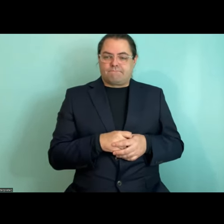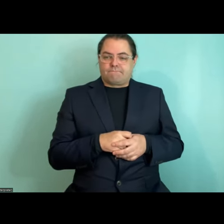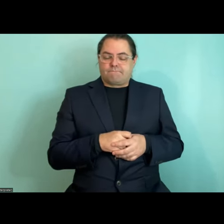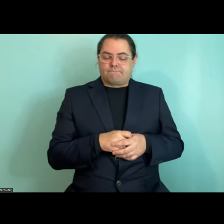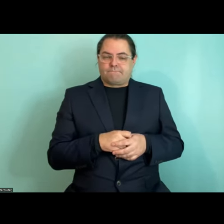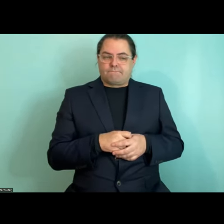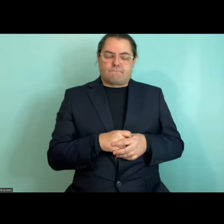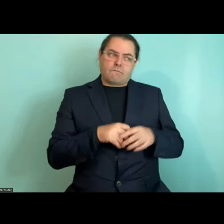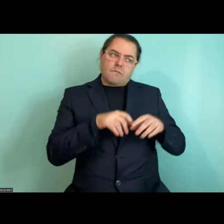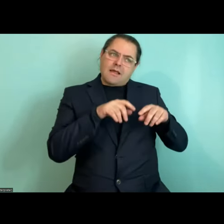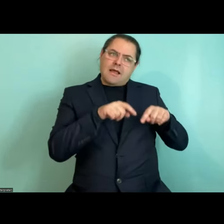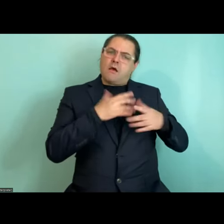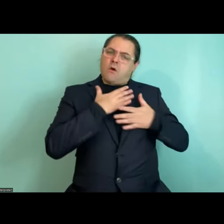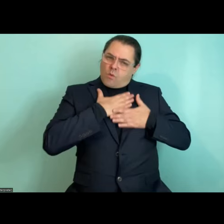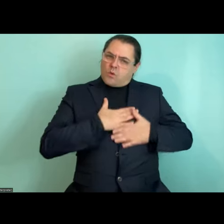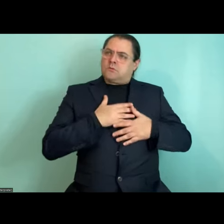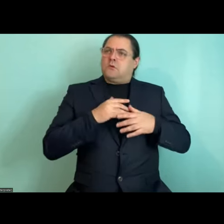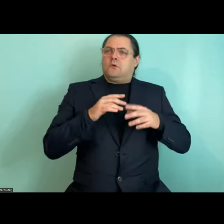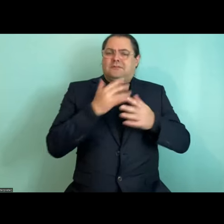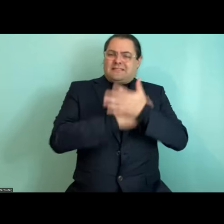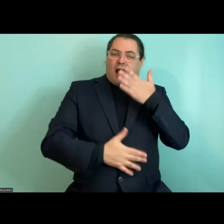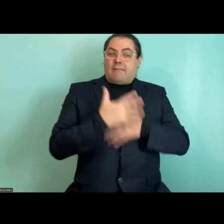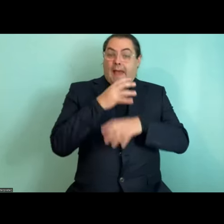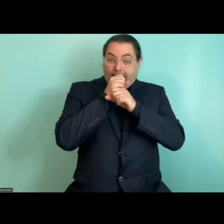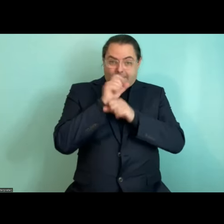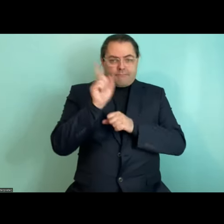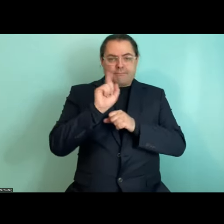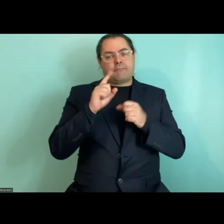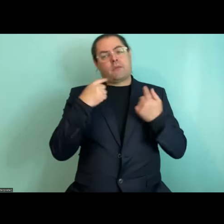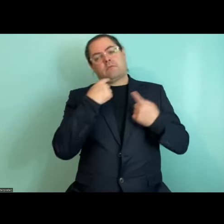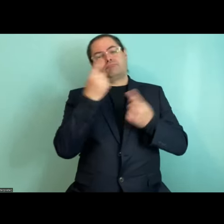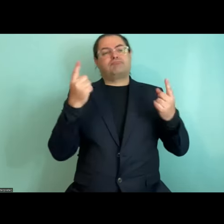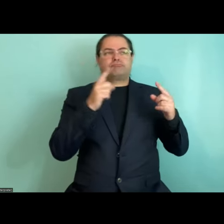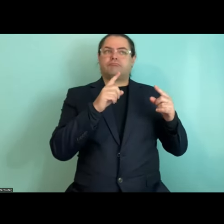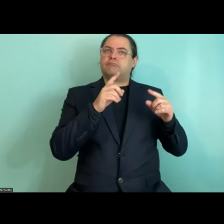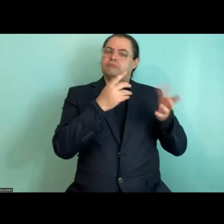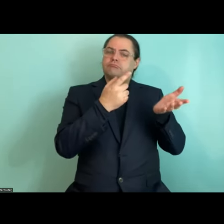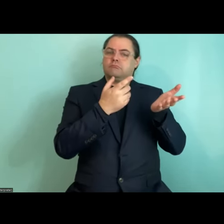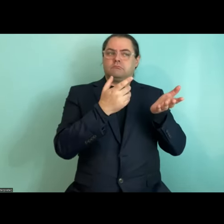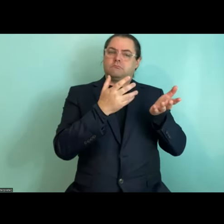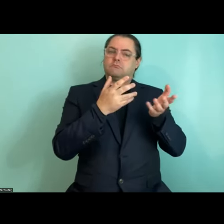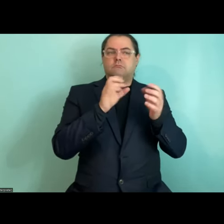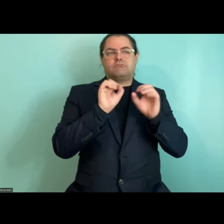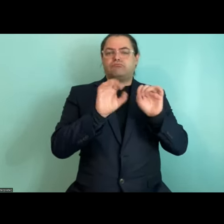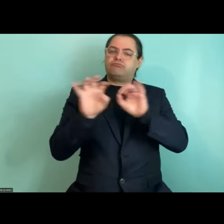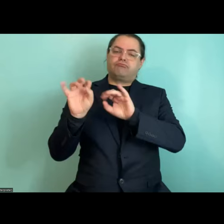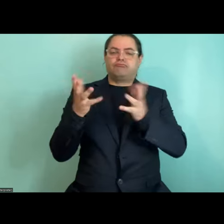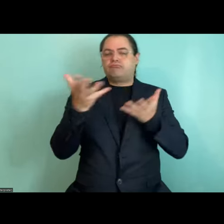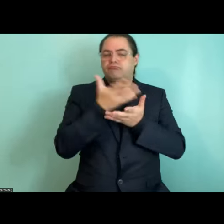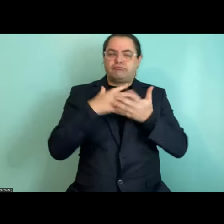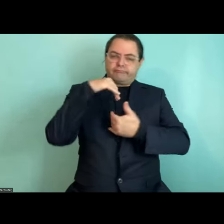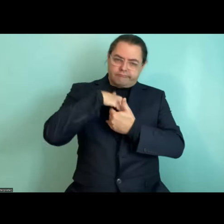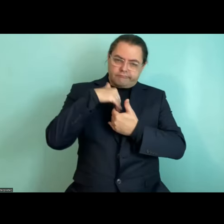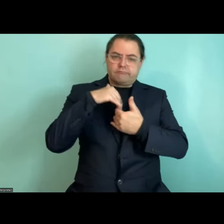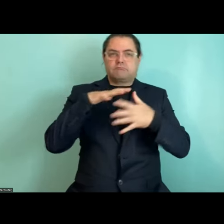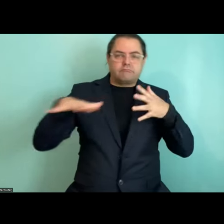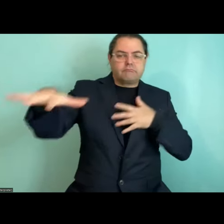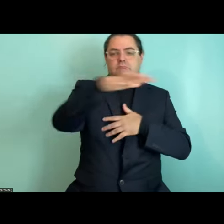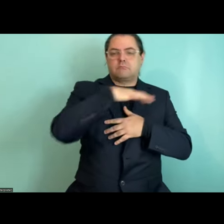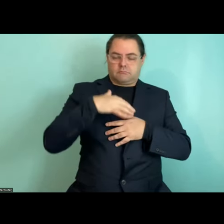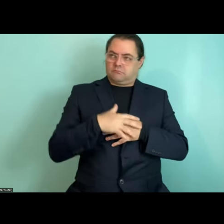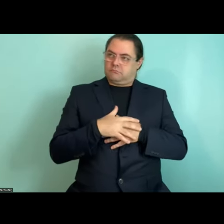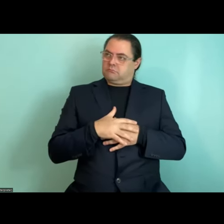or four home on the gap Oprah show you u to do see you soon again on that was shoot in